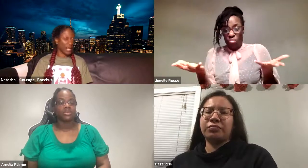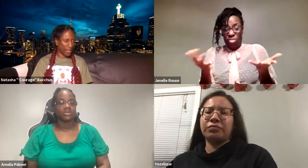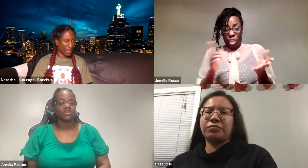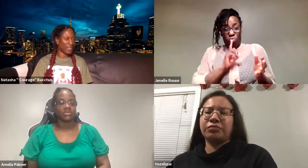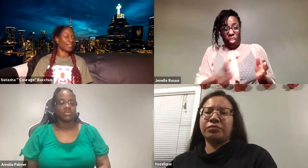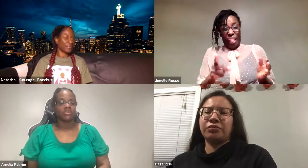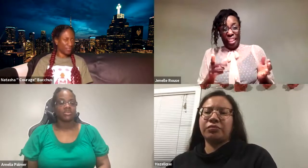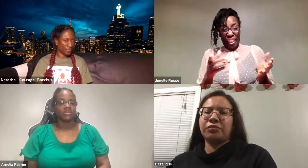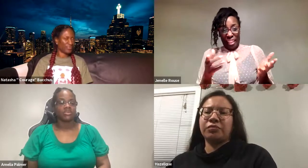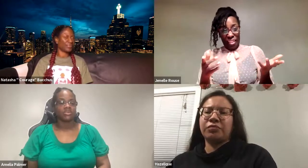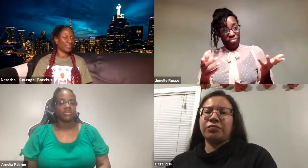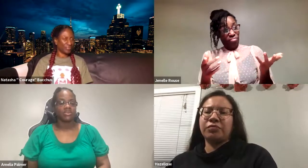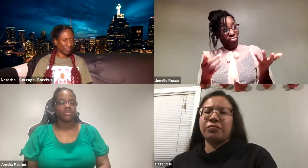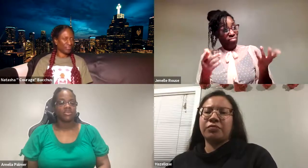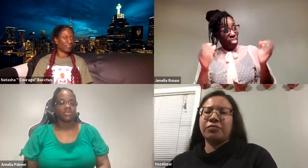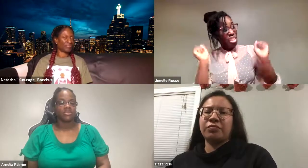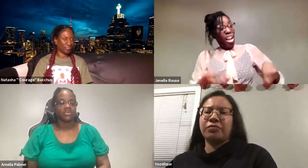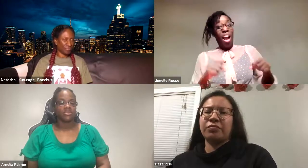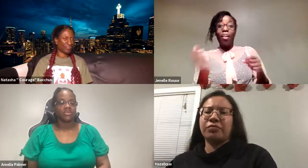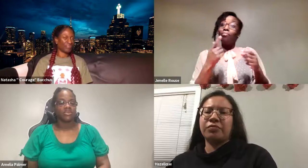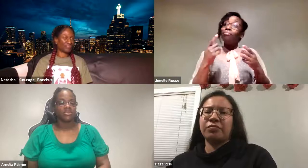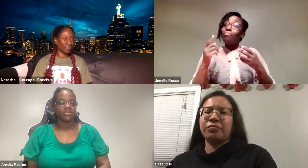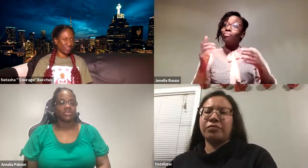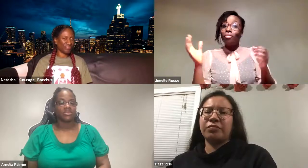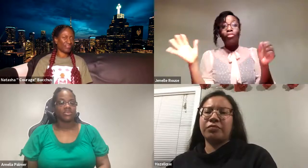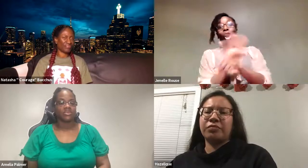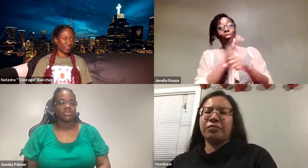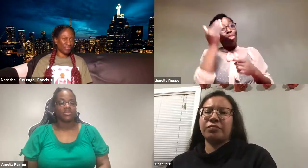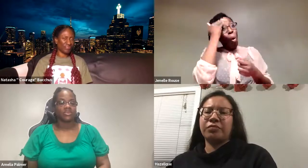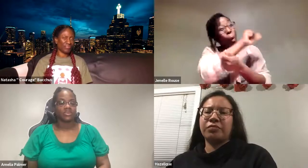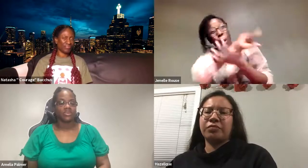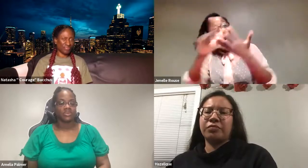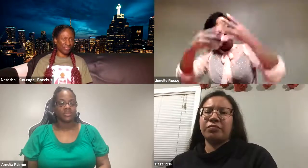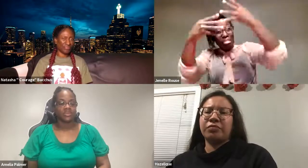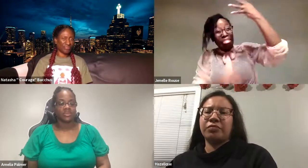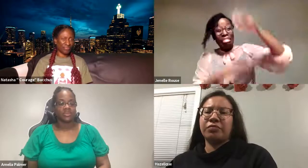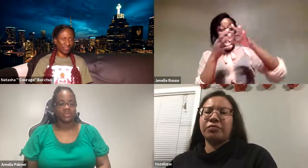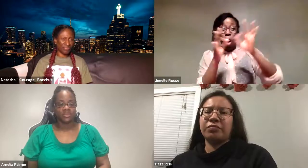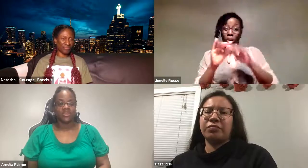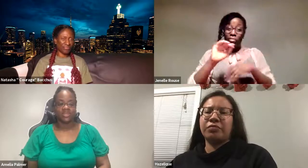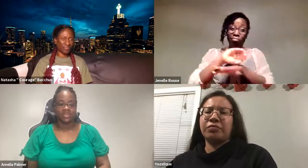but if i don't use it growing up, i'm not gonna have it in my working memory and does that mean